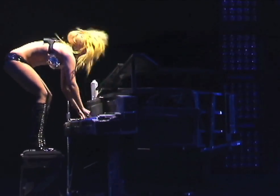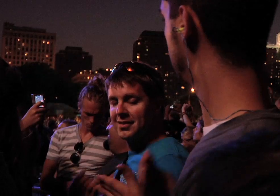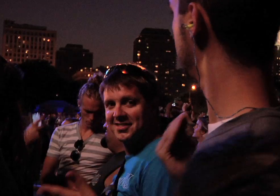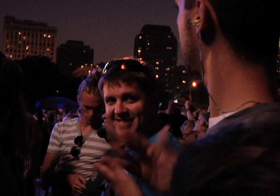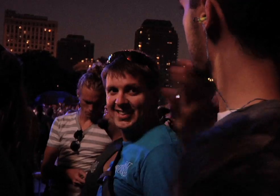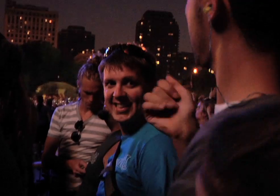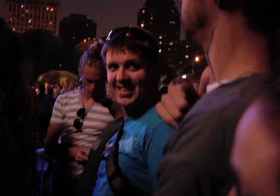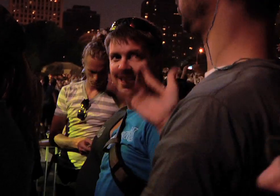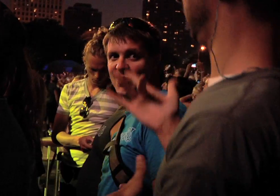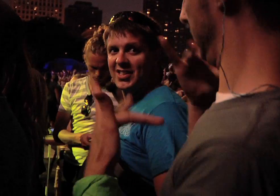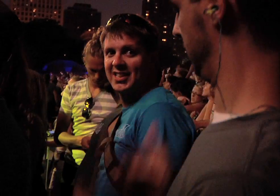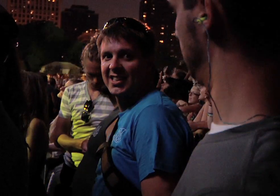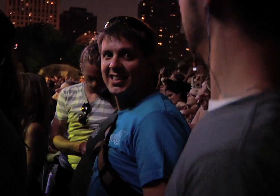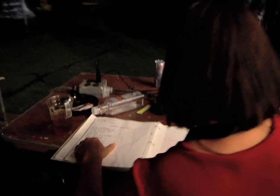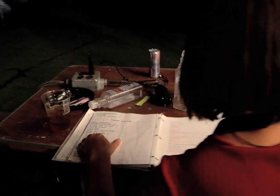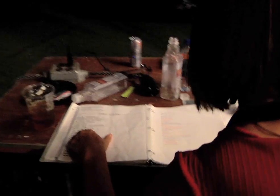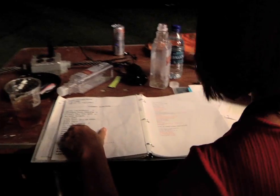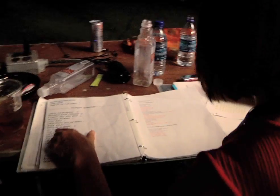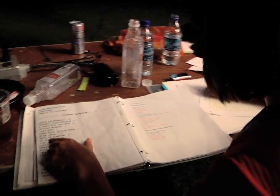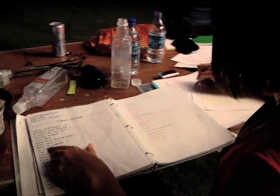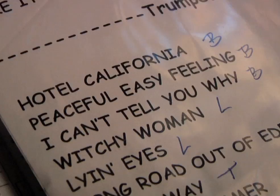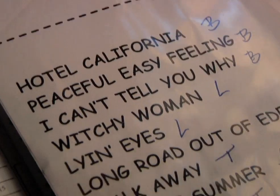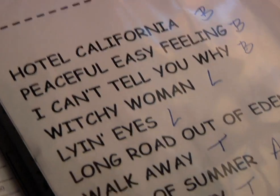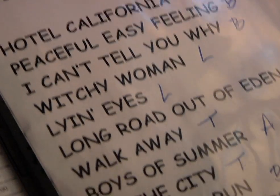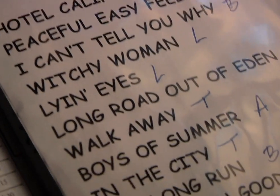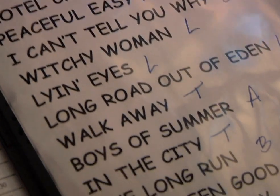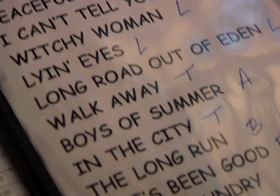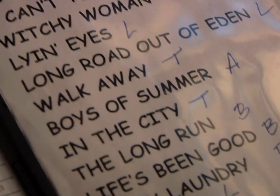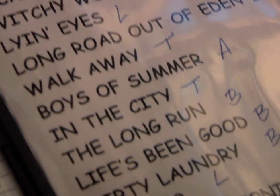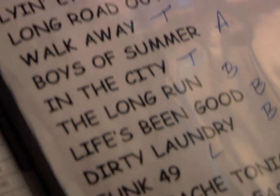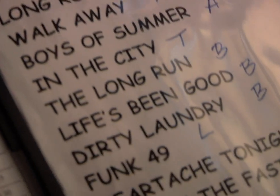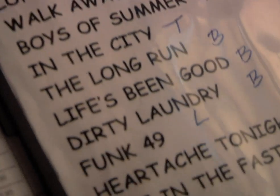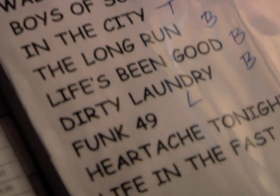to also come up with their own interpretation. And we hope and pray that we get a setlist. I always say it's our Golden Ticket.